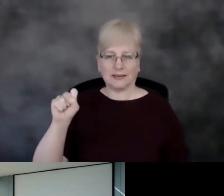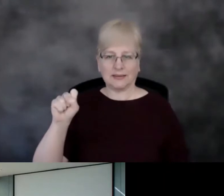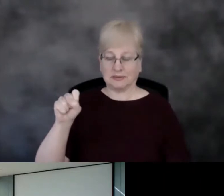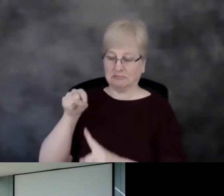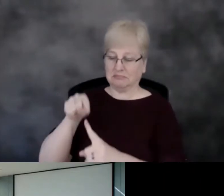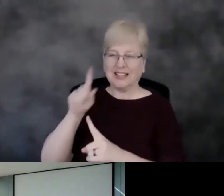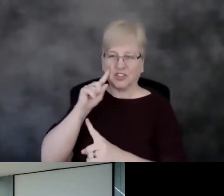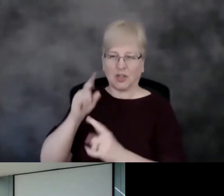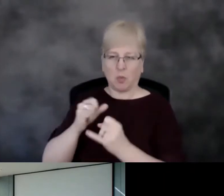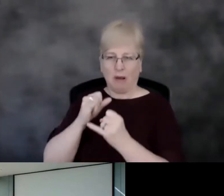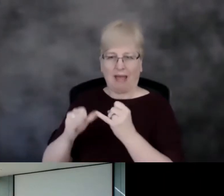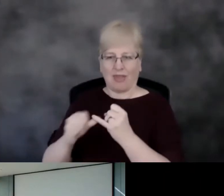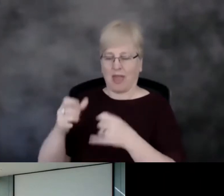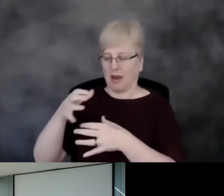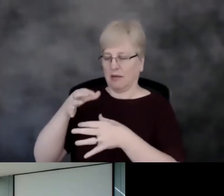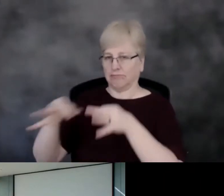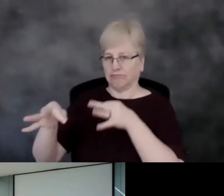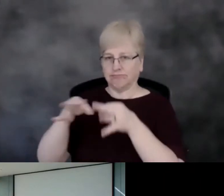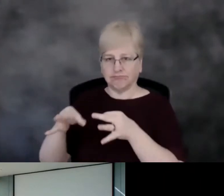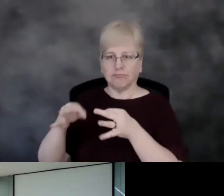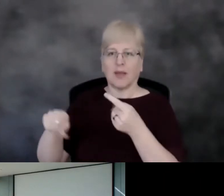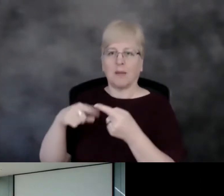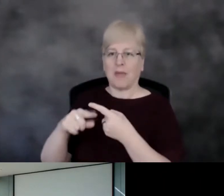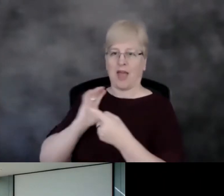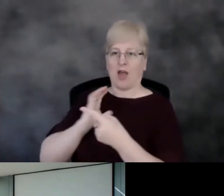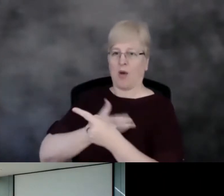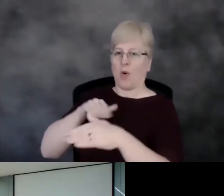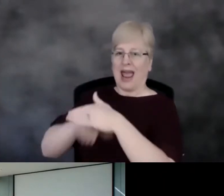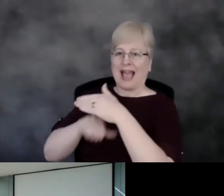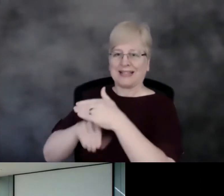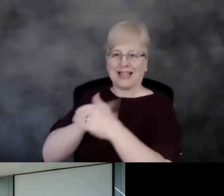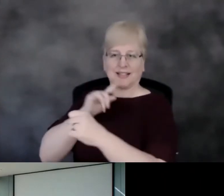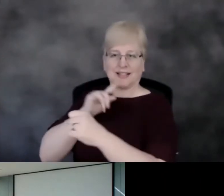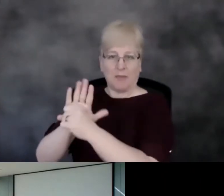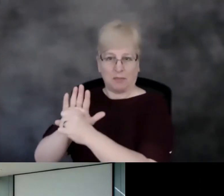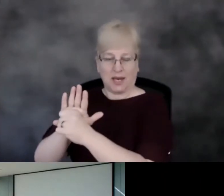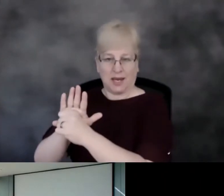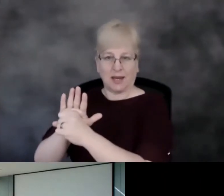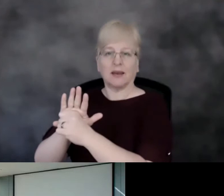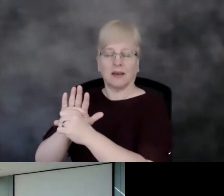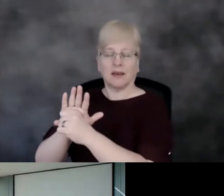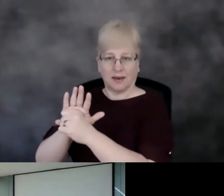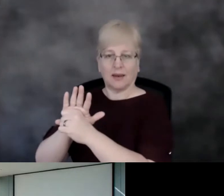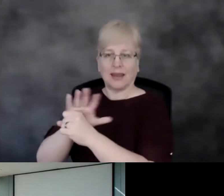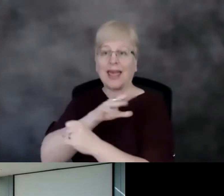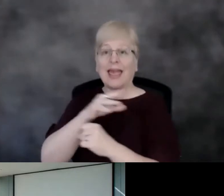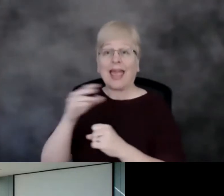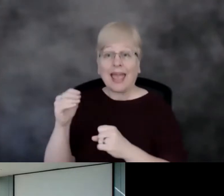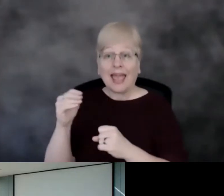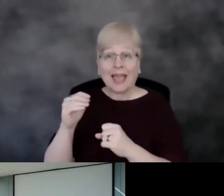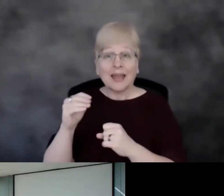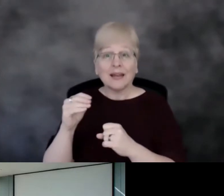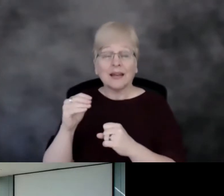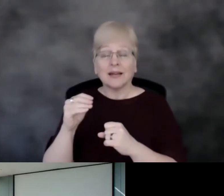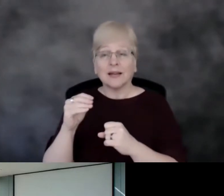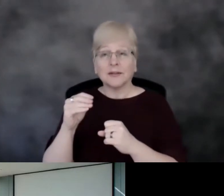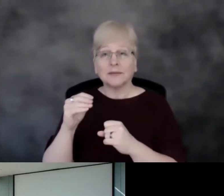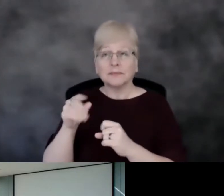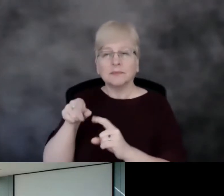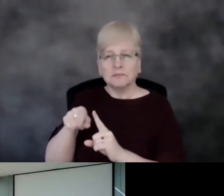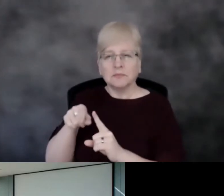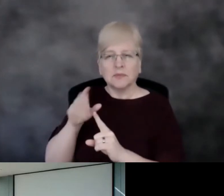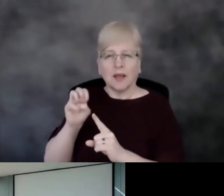how this relates to our access commitments, 16:17:12 and ways in which persons with disabilities